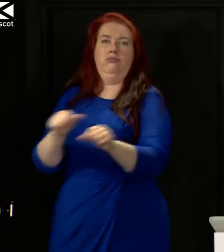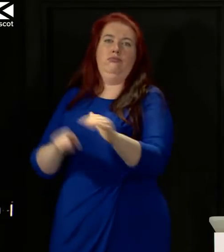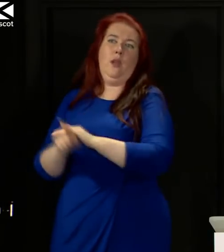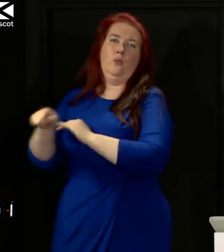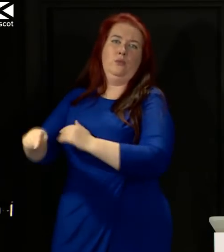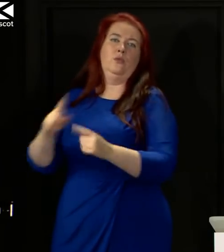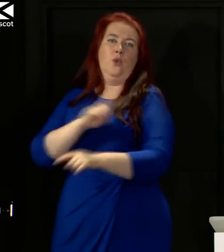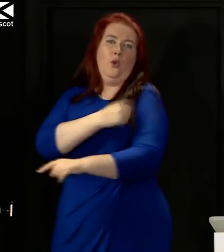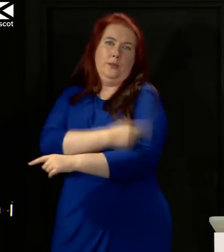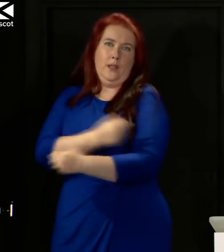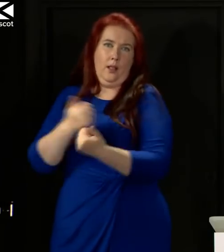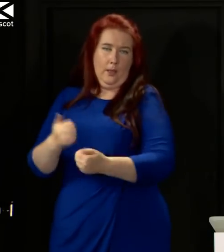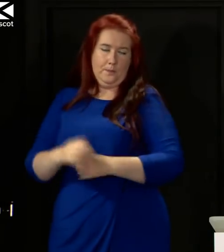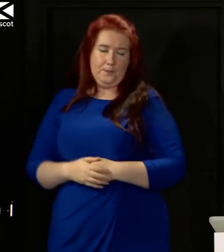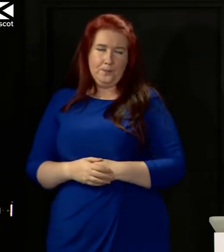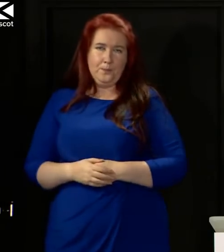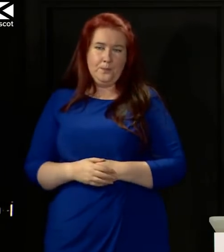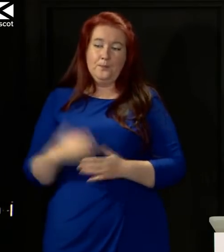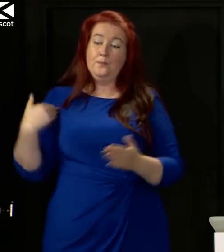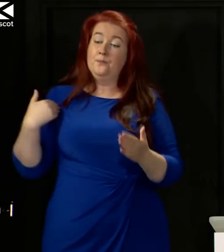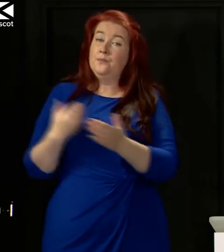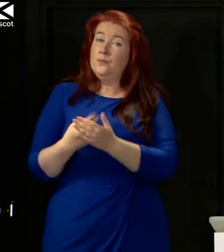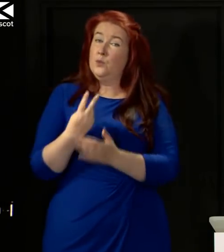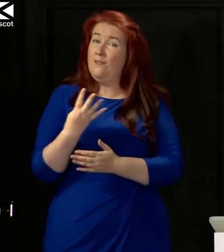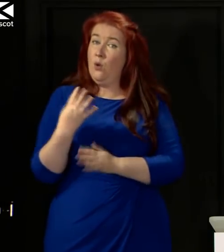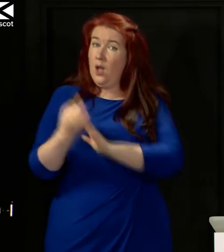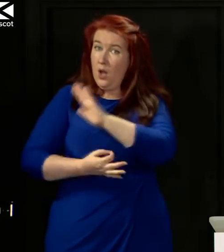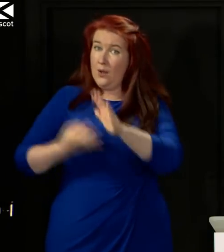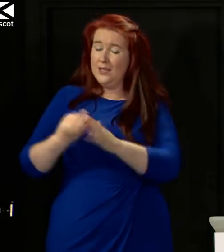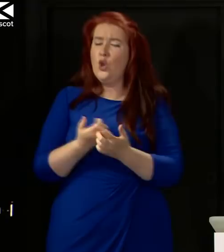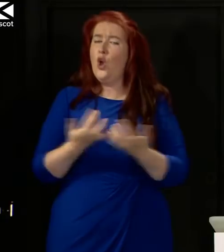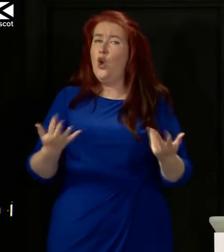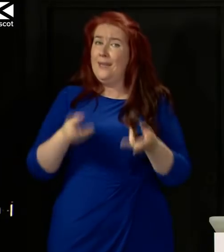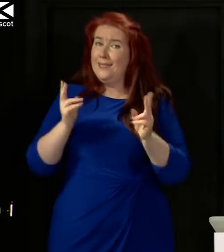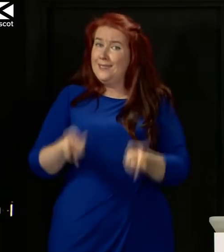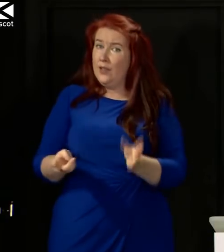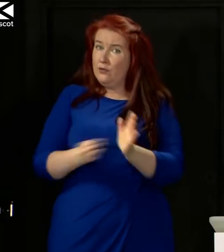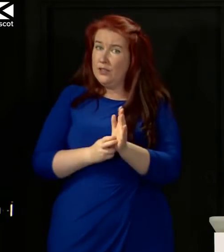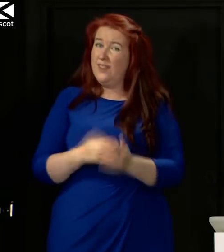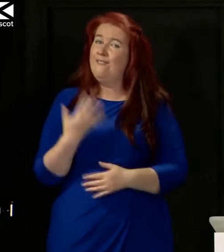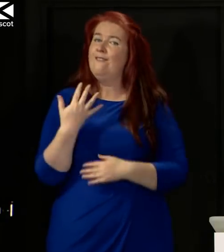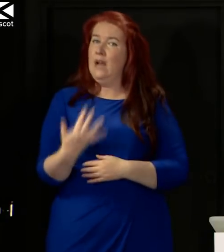However, in the past 24 hours, 5 deaths were registered of a patient confirmed through